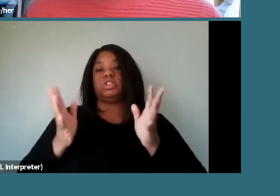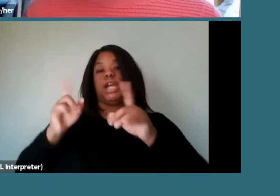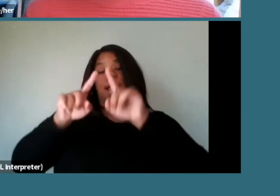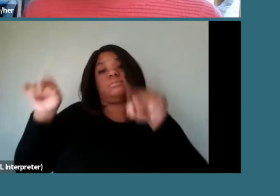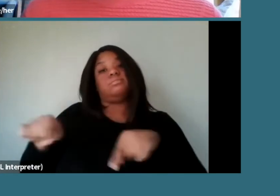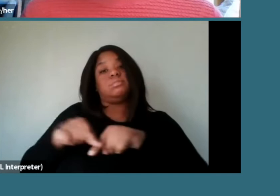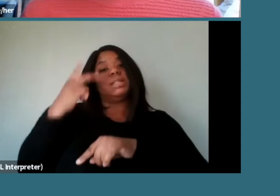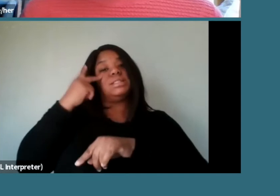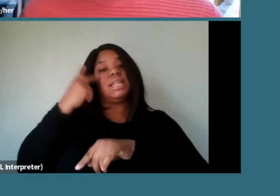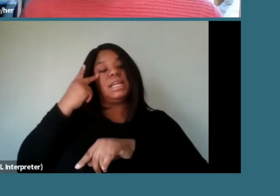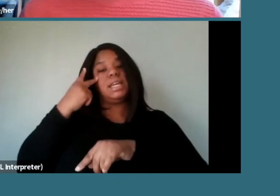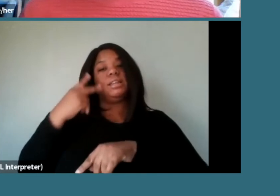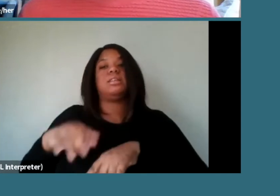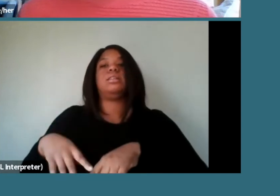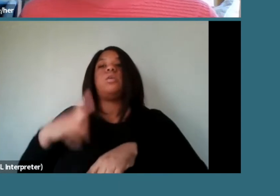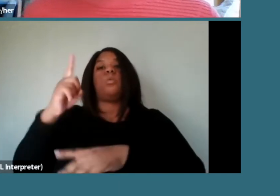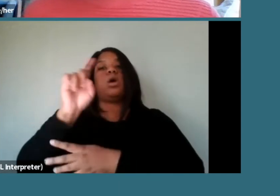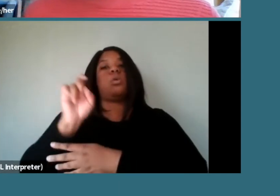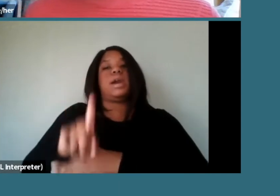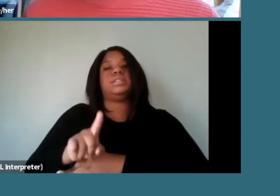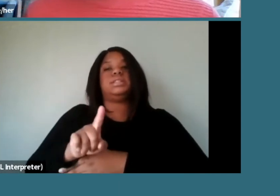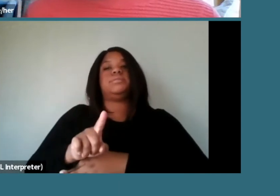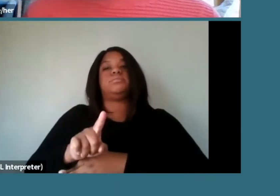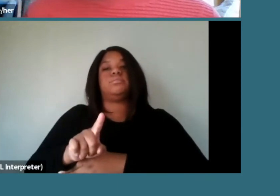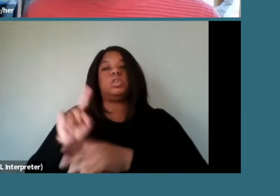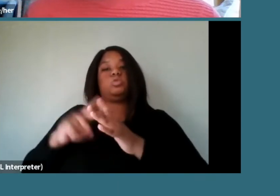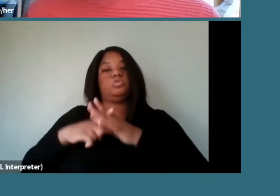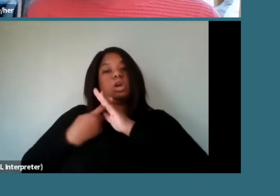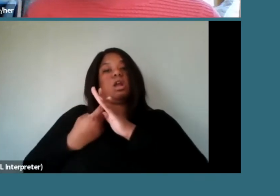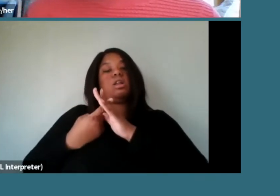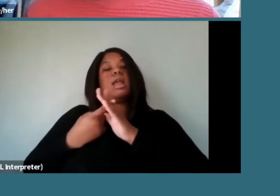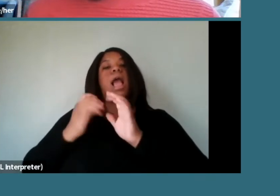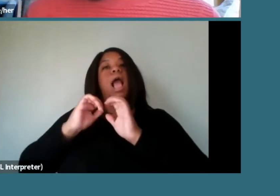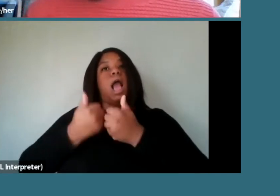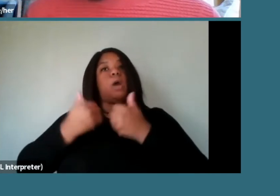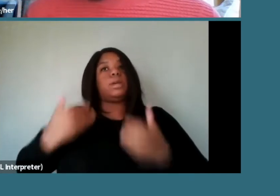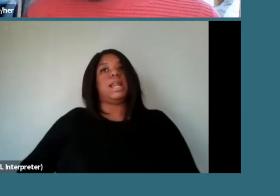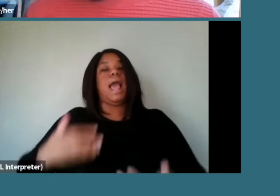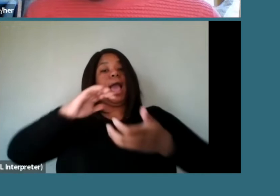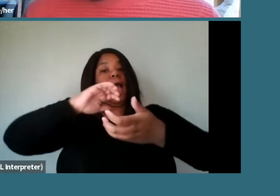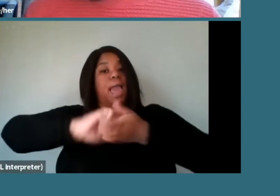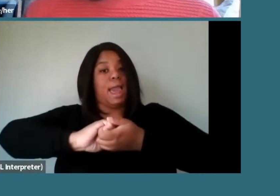Okay, so good question to start with is how can I, as an ally, help to quote/unquote,